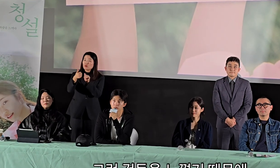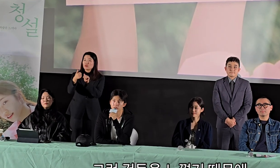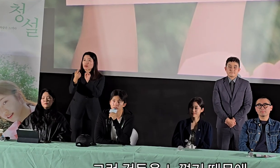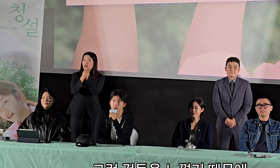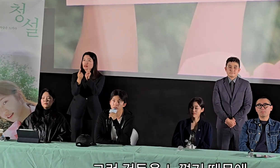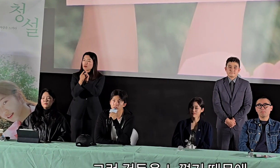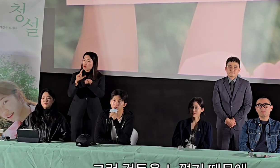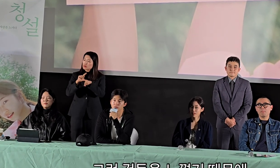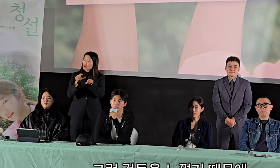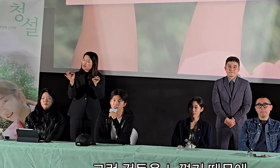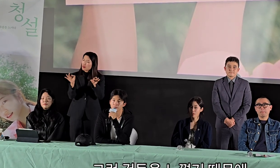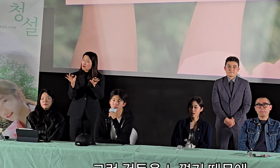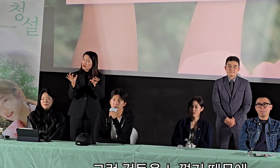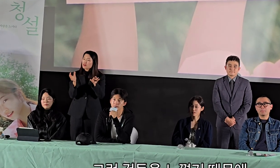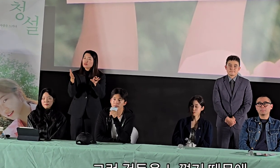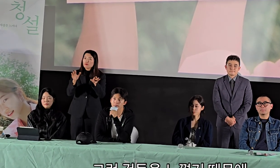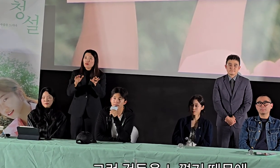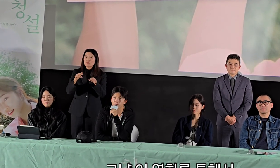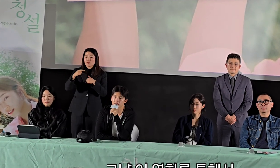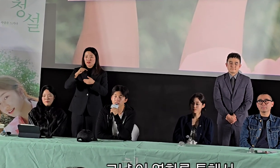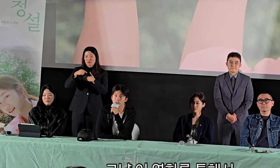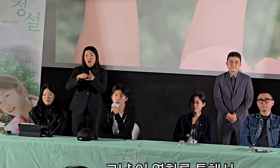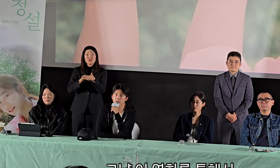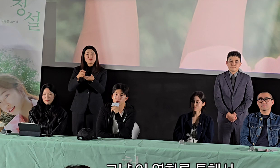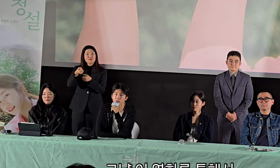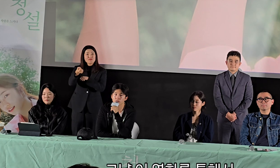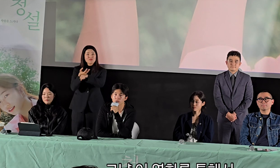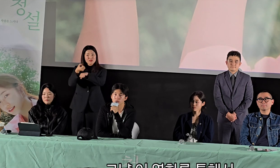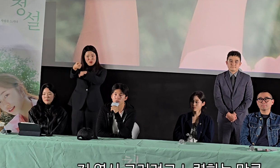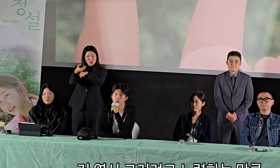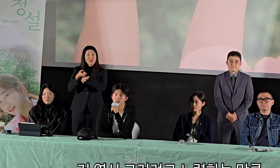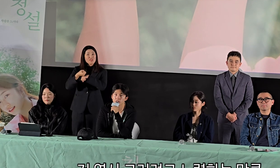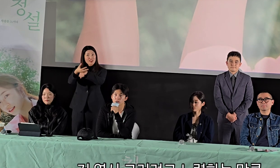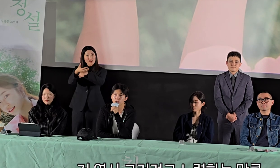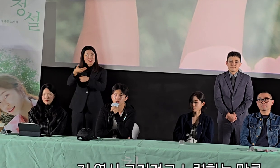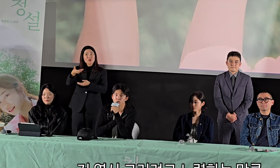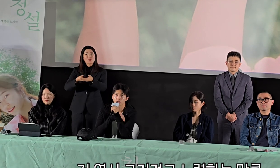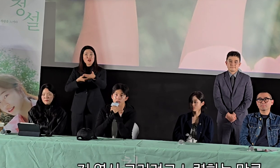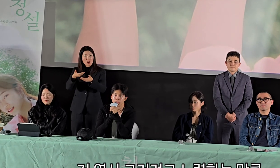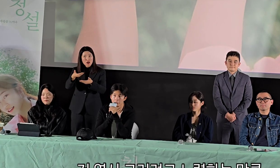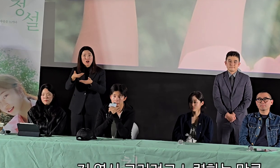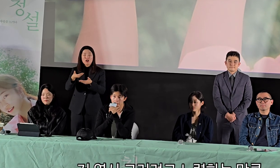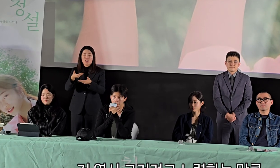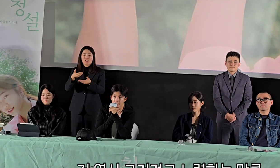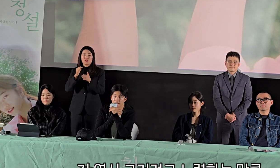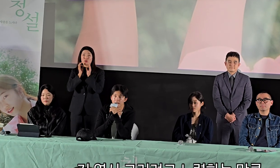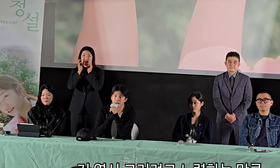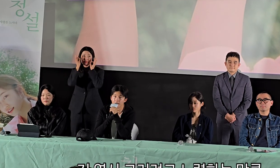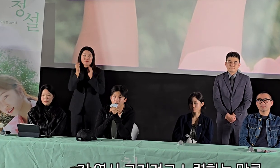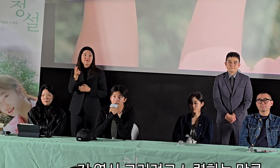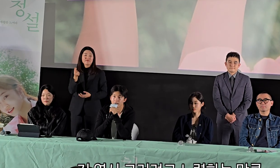whether they were short or long, so I hope that through this movie, we can make an effort to open